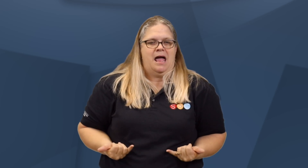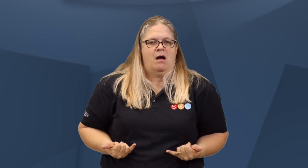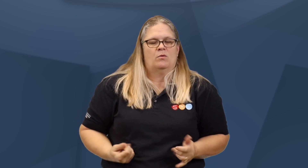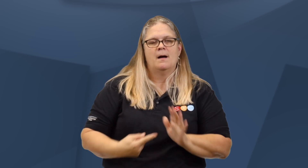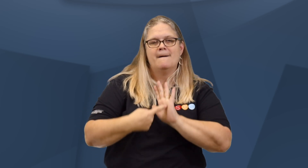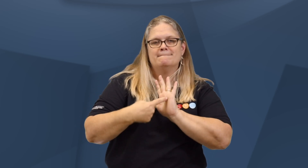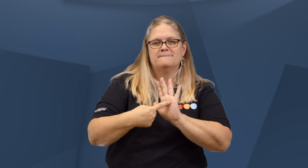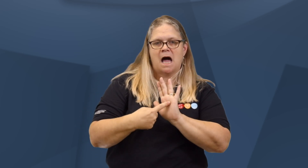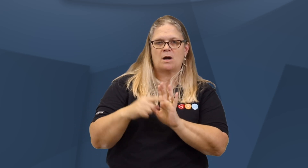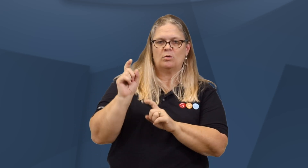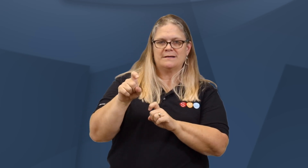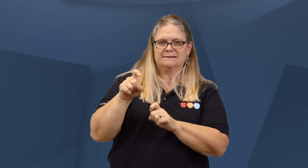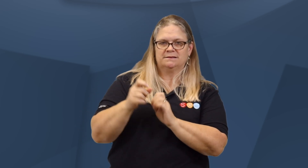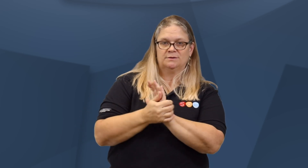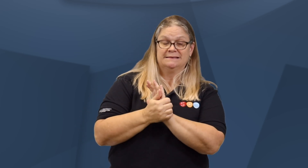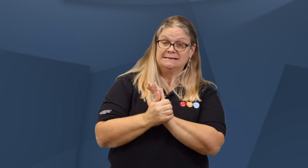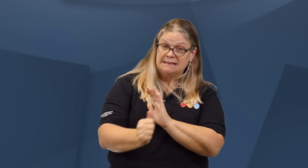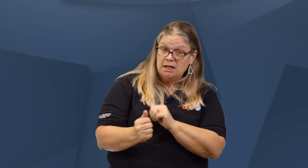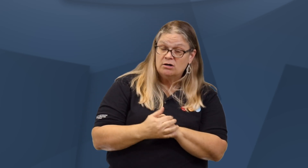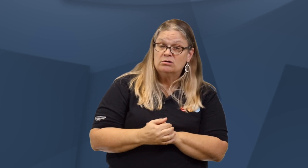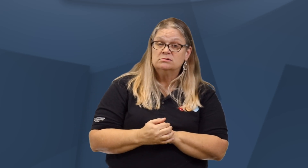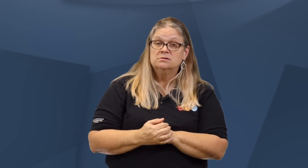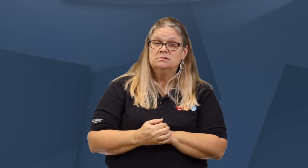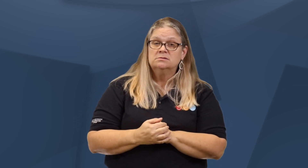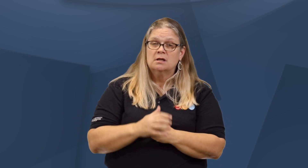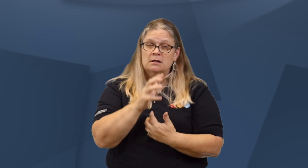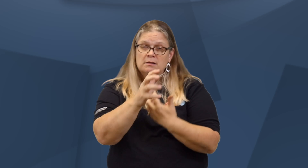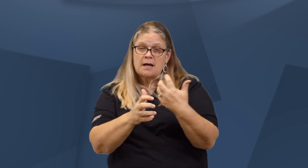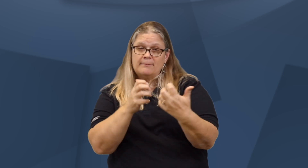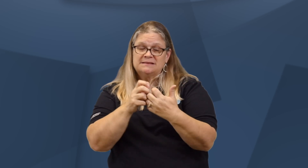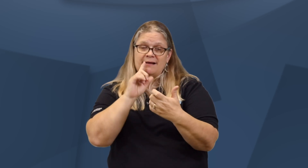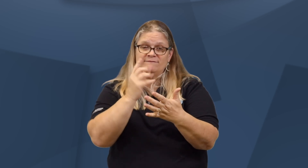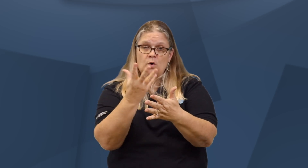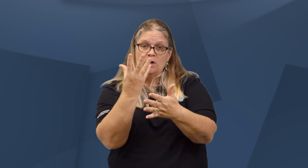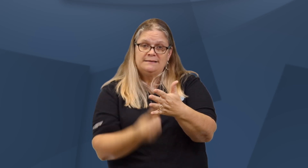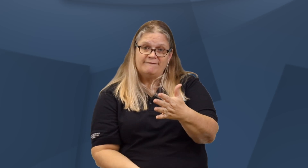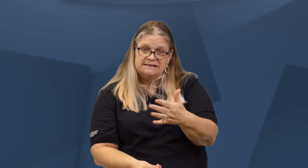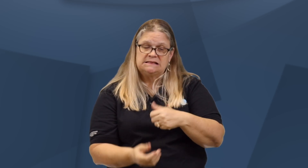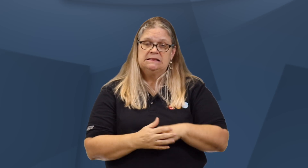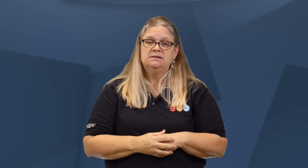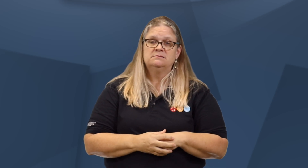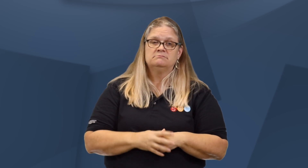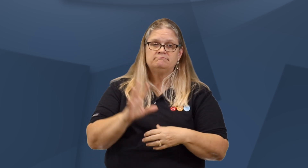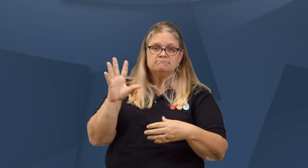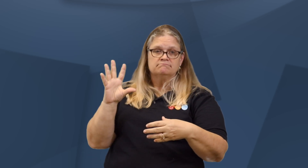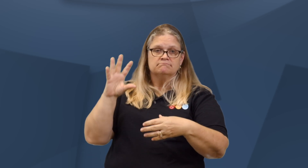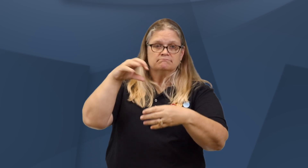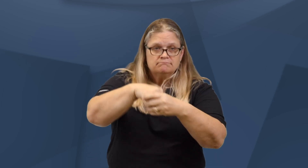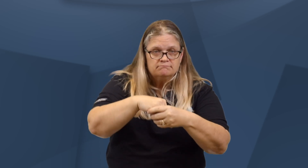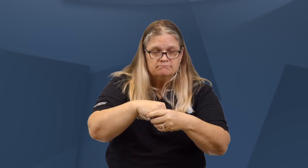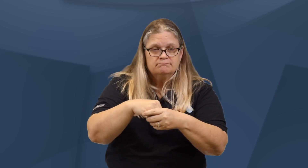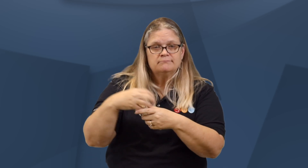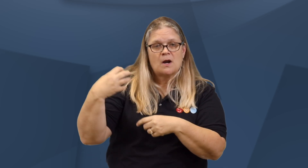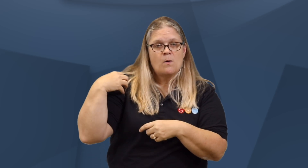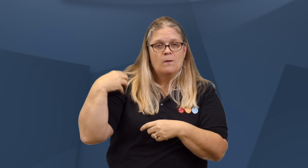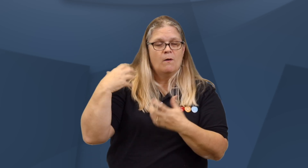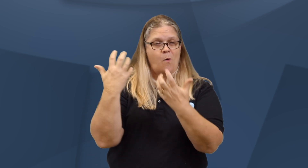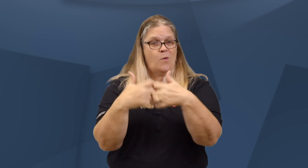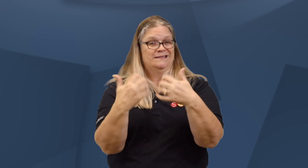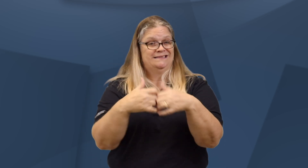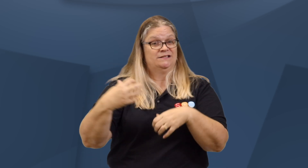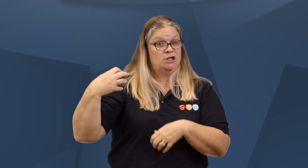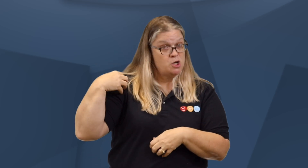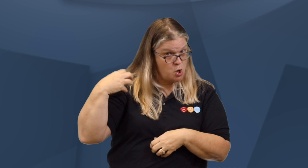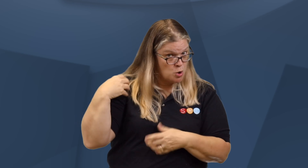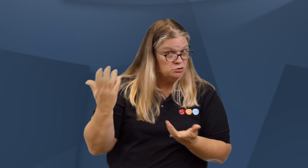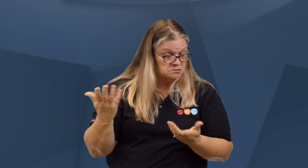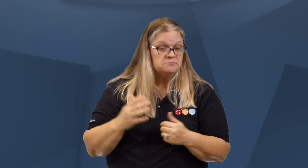and model the necessary skills to compensate for deficits, involve an organization coach,